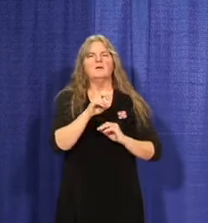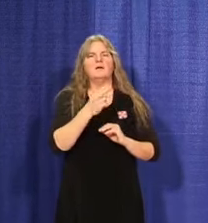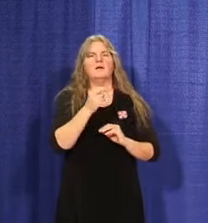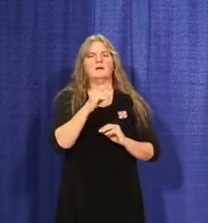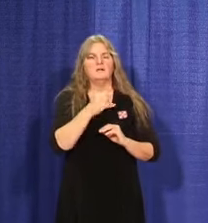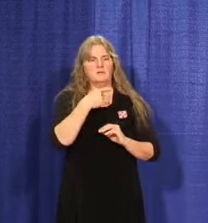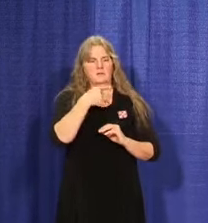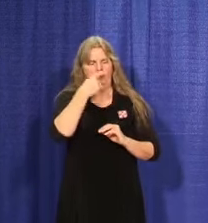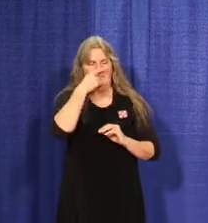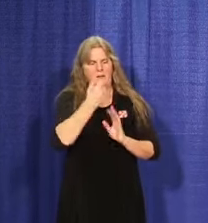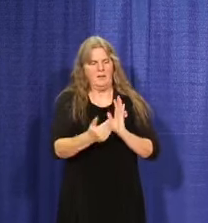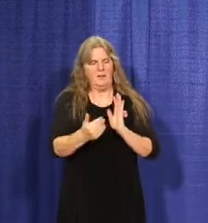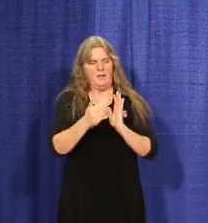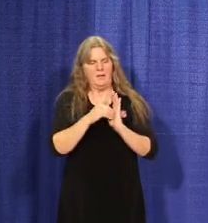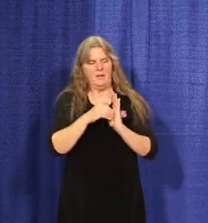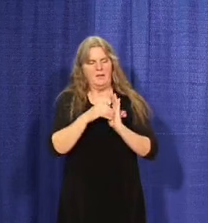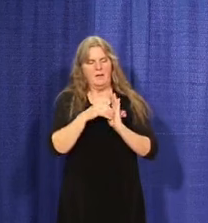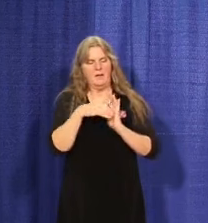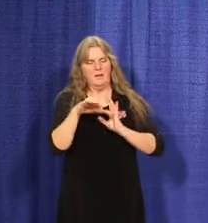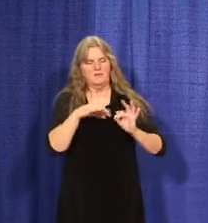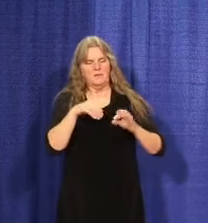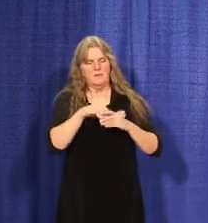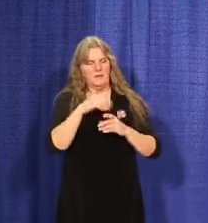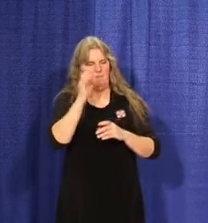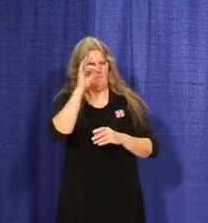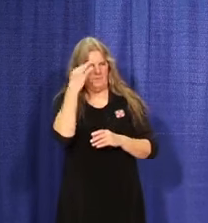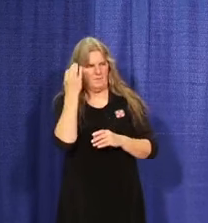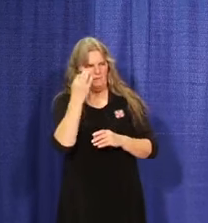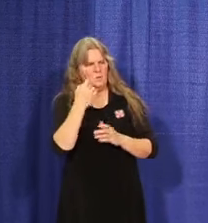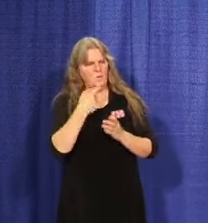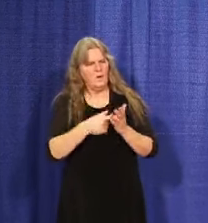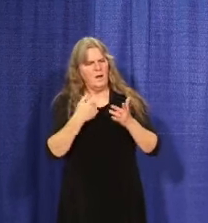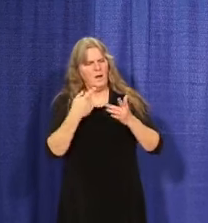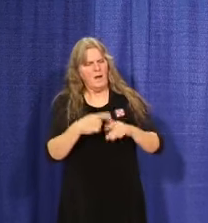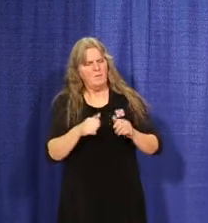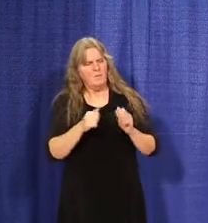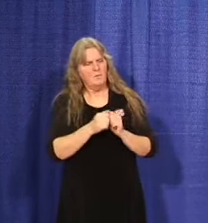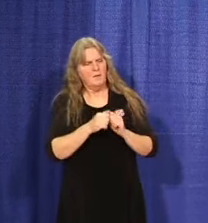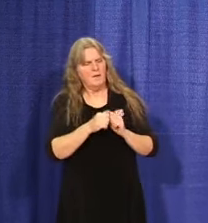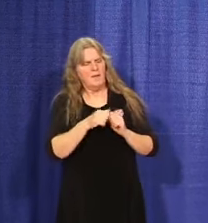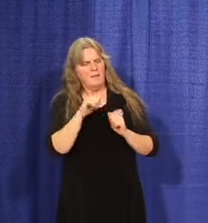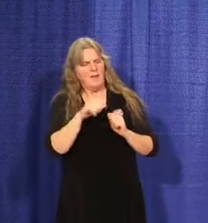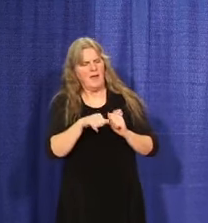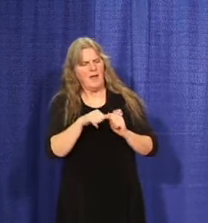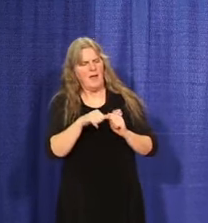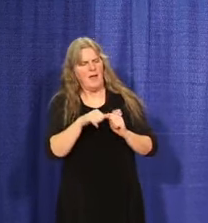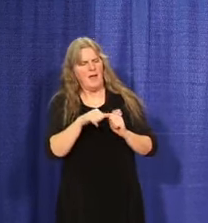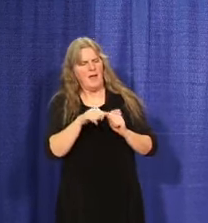generally what happened with the test and where we can rely on